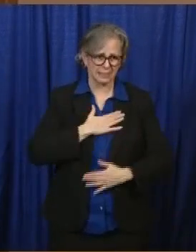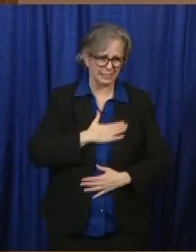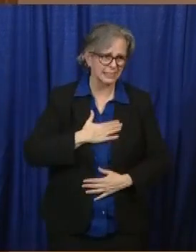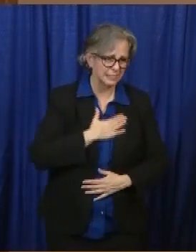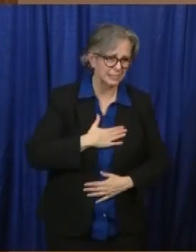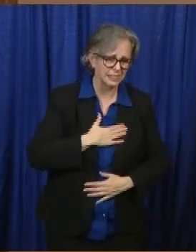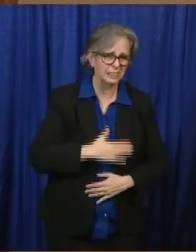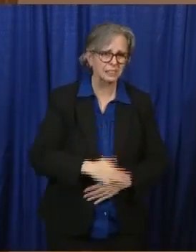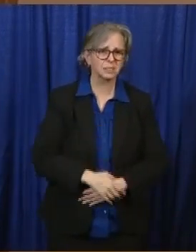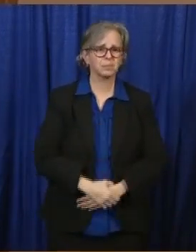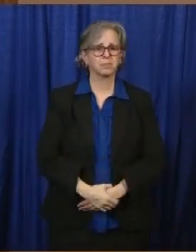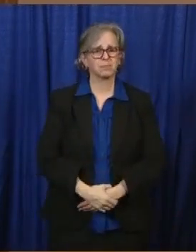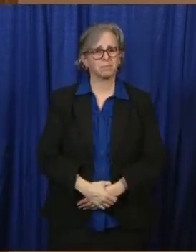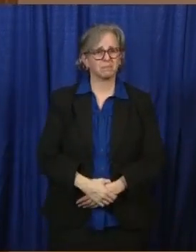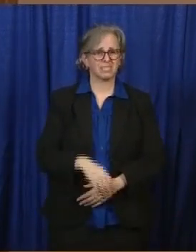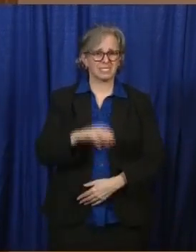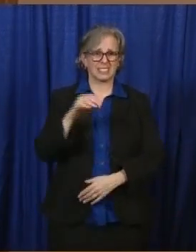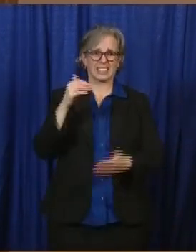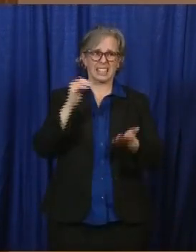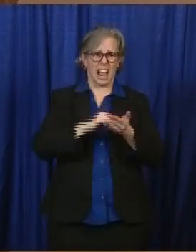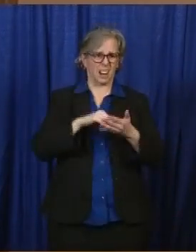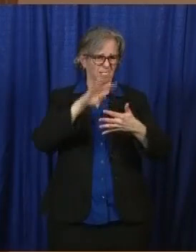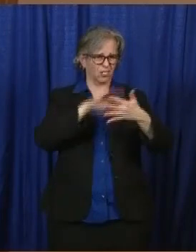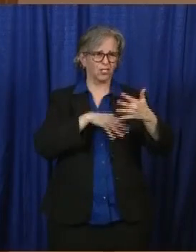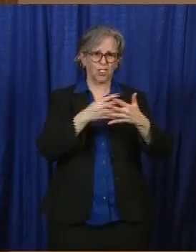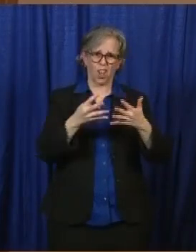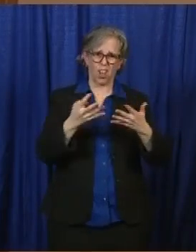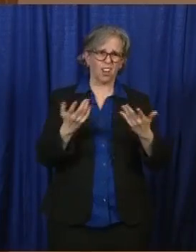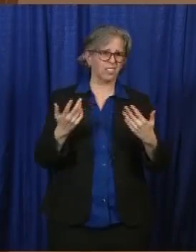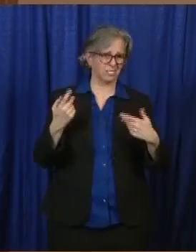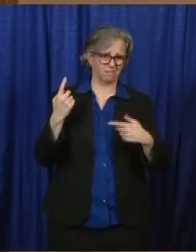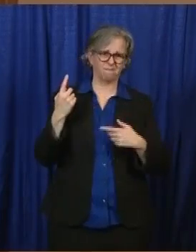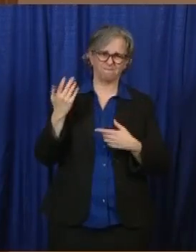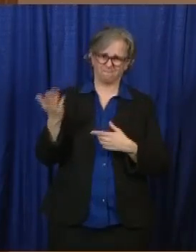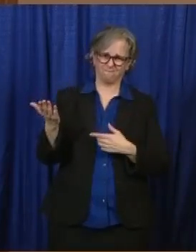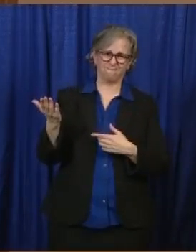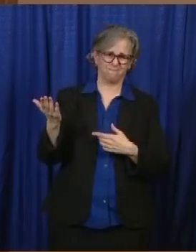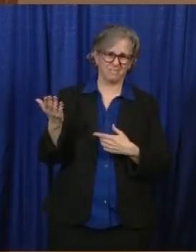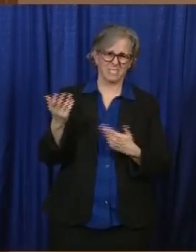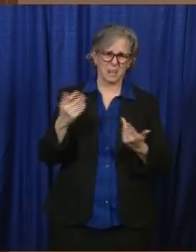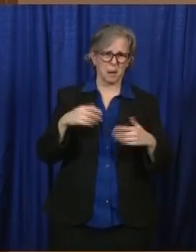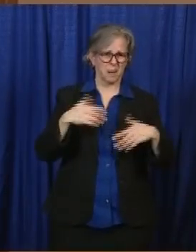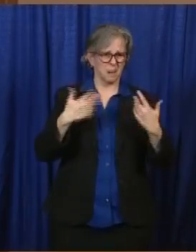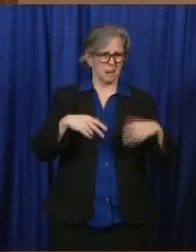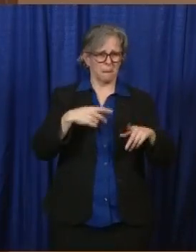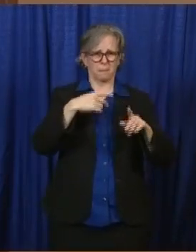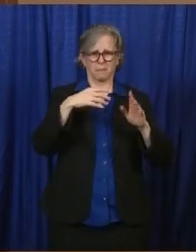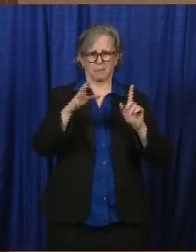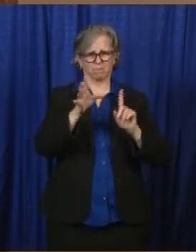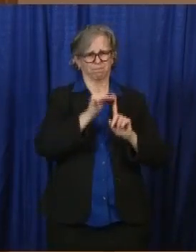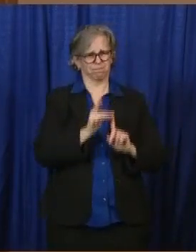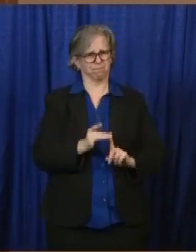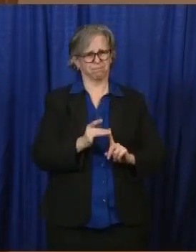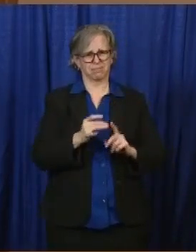EIGHT HOURS. BEST TIME IS GETTING SHORTER ALL OF THE TIME. IT IS REALLY IMPORTANT. WE DO NOT WANT TO WAIT FIVE DAYS. NEXT SLIDE?